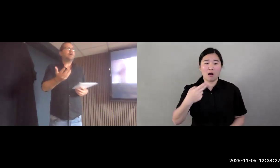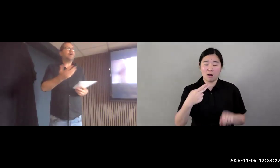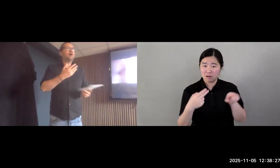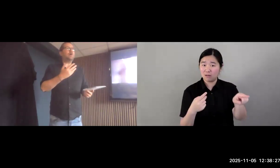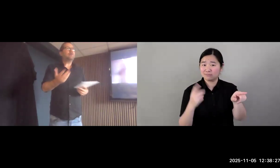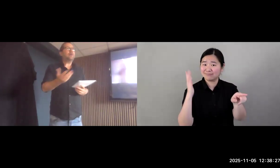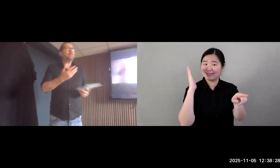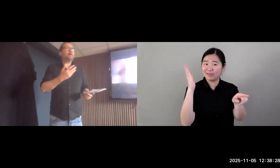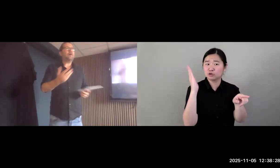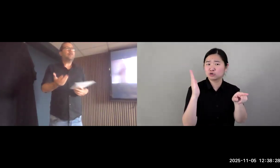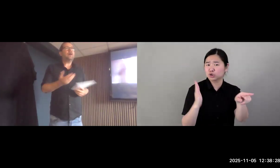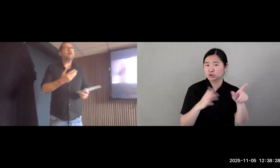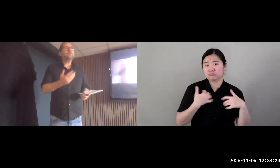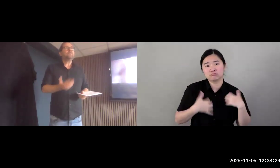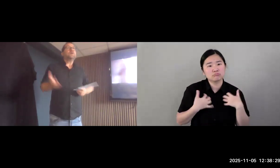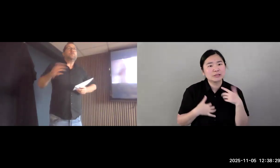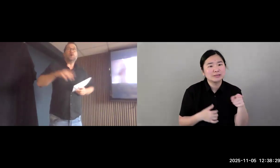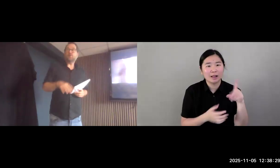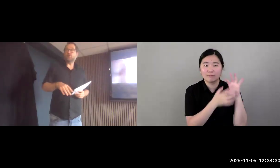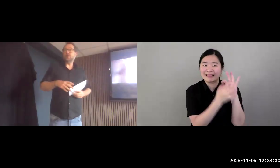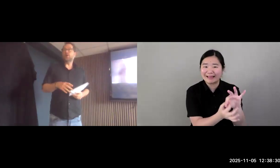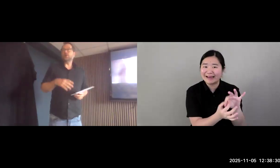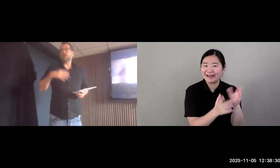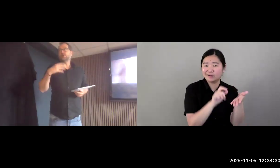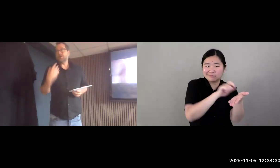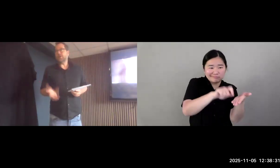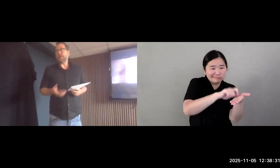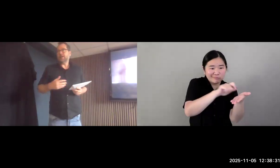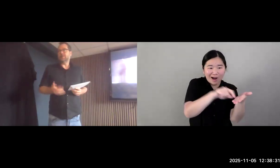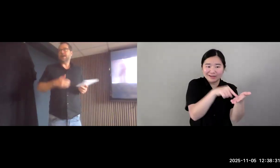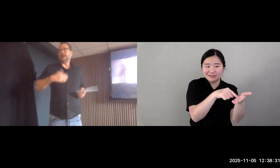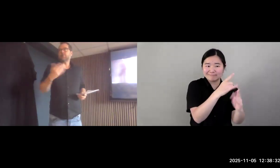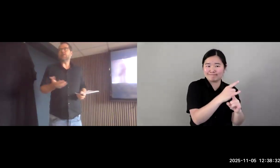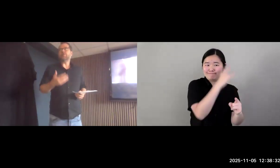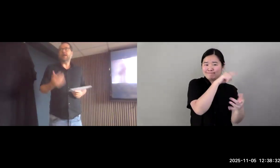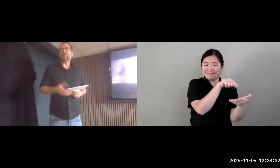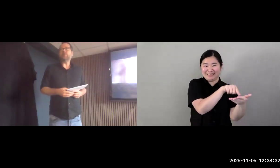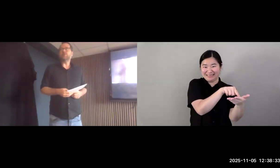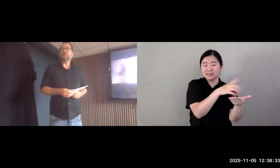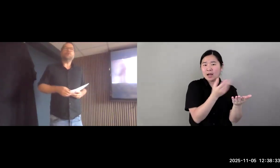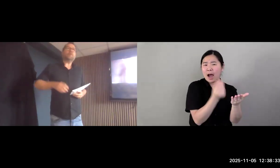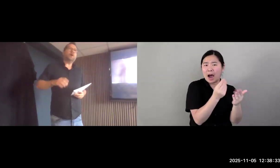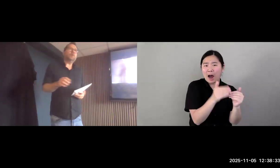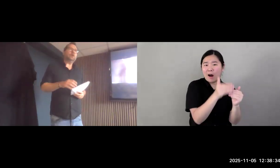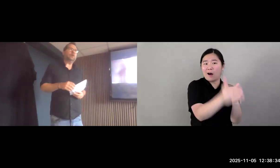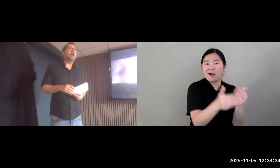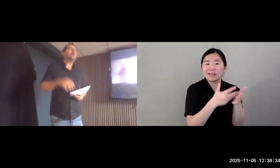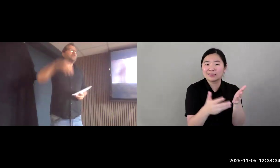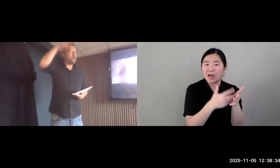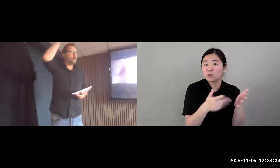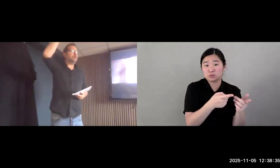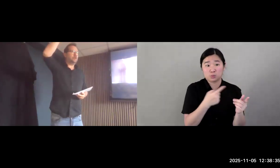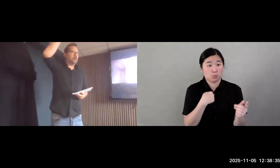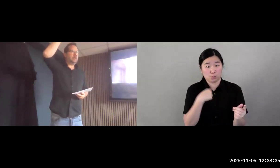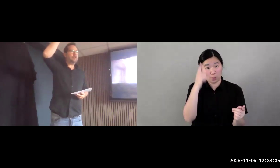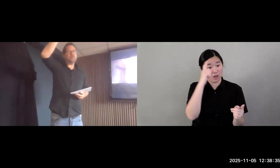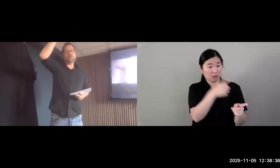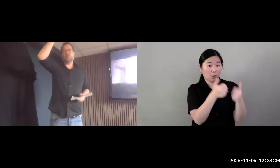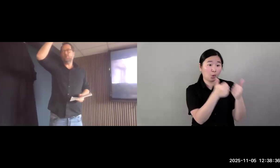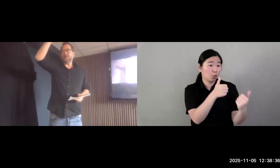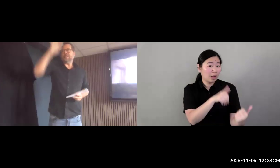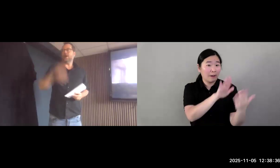overlap there. But, of course, you can also study the diachrony of languages, not by only looking at earlier attested or written down